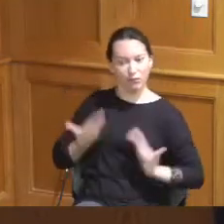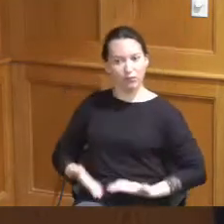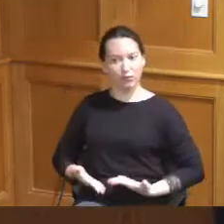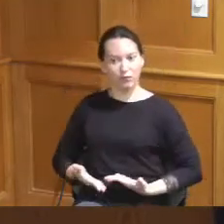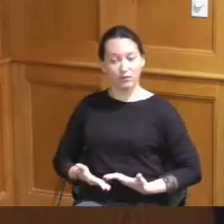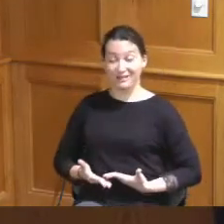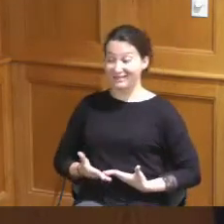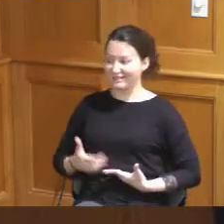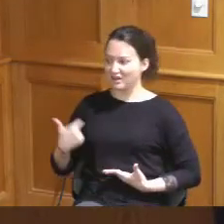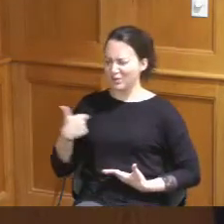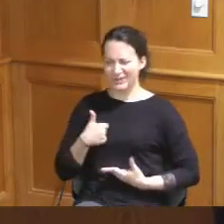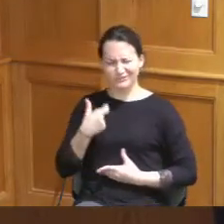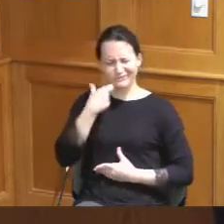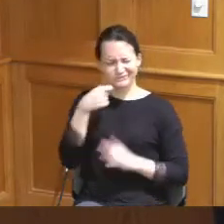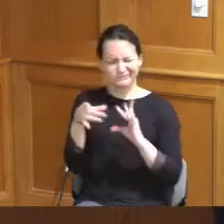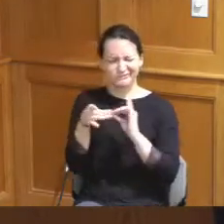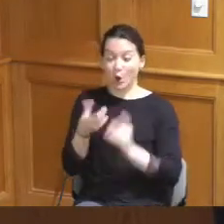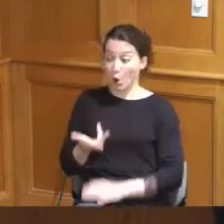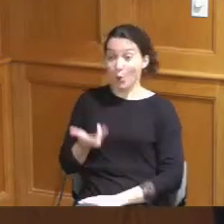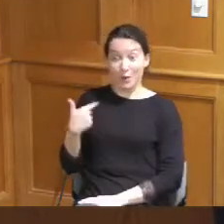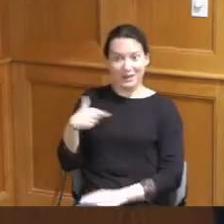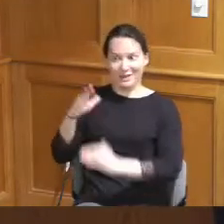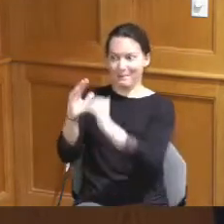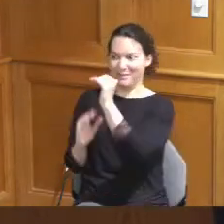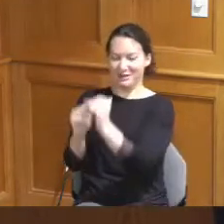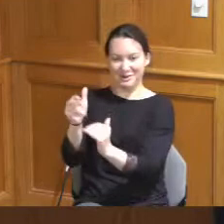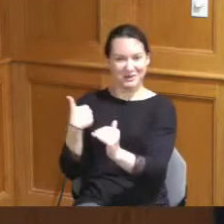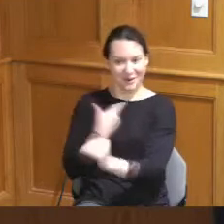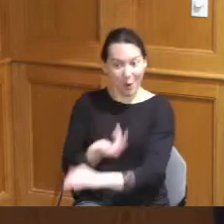owners we just thought about ownership we owned the building downtown and now we're going to go